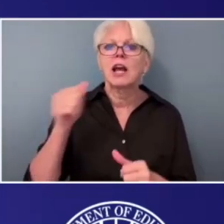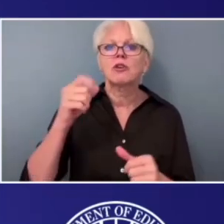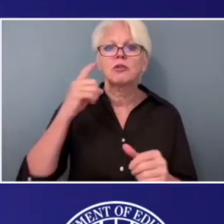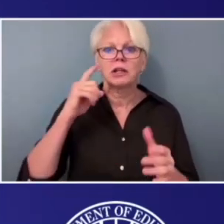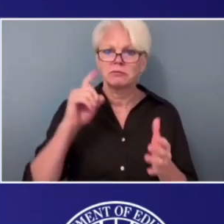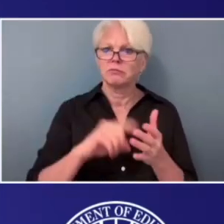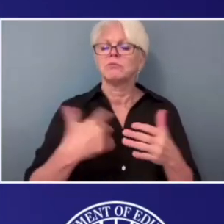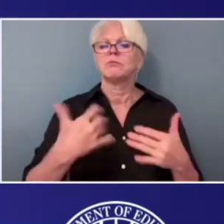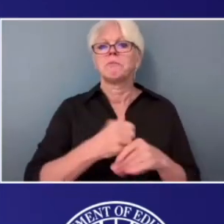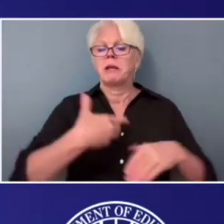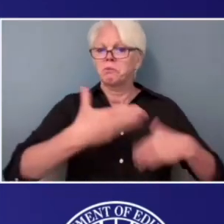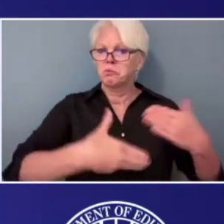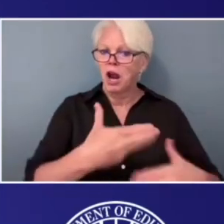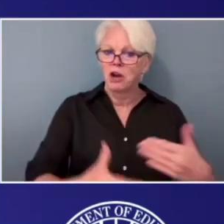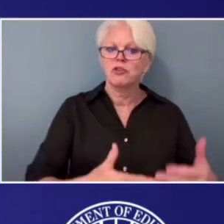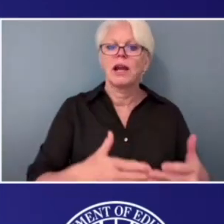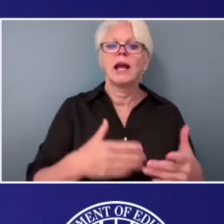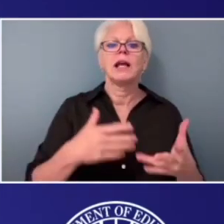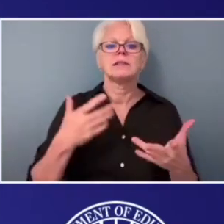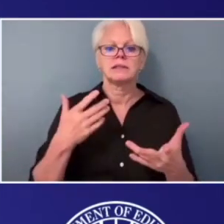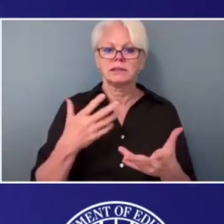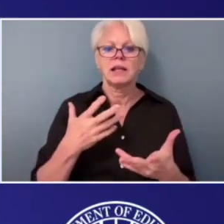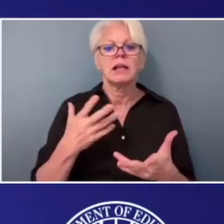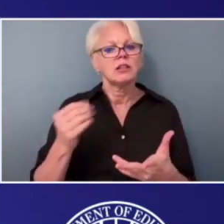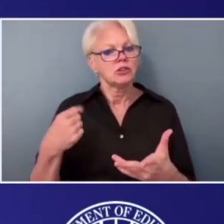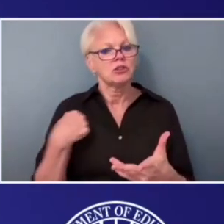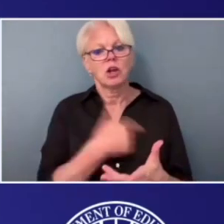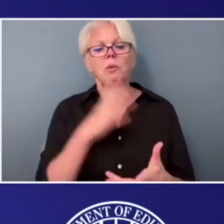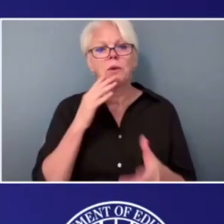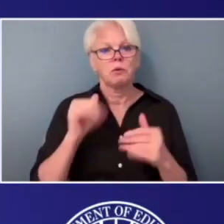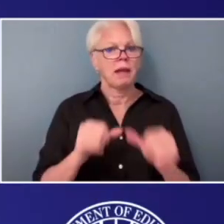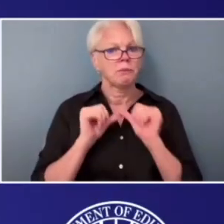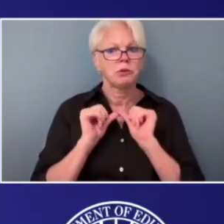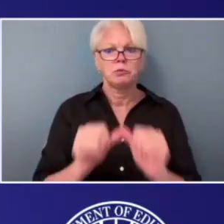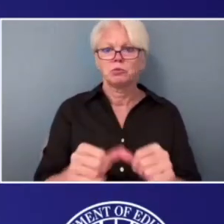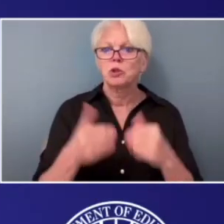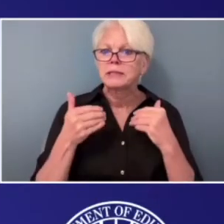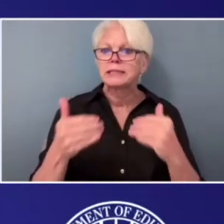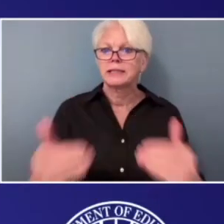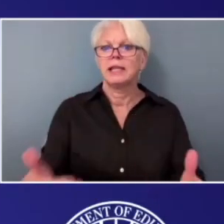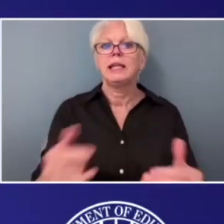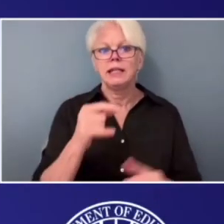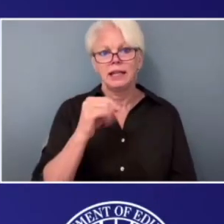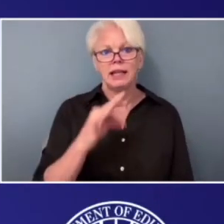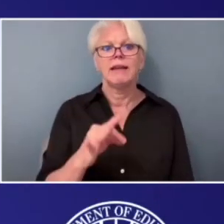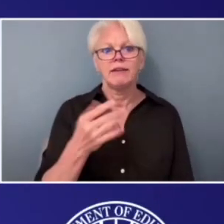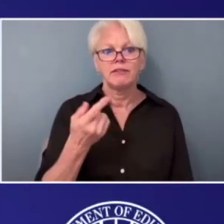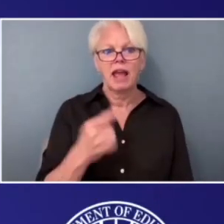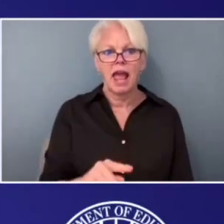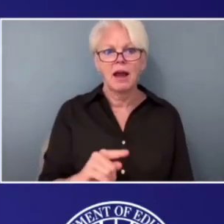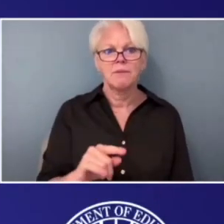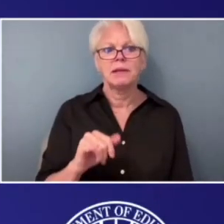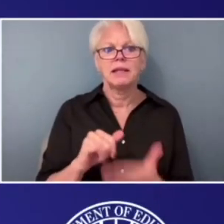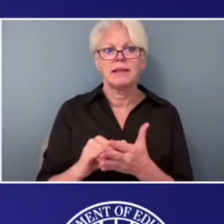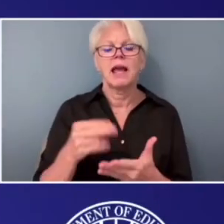And so we are going to proceed in the event that there's a lapse of appropriations and